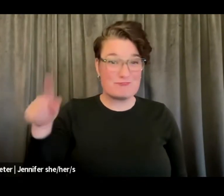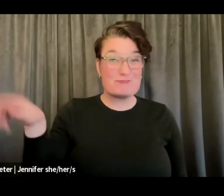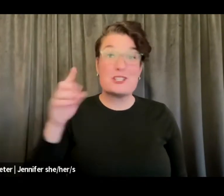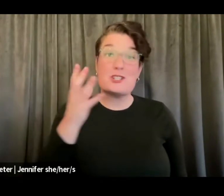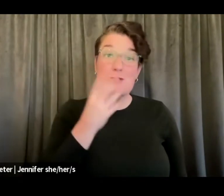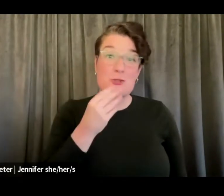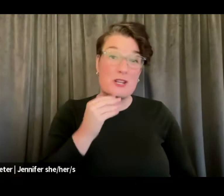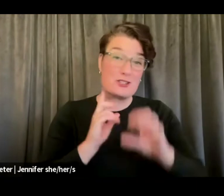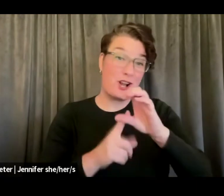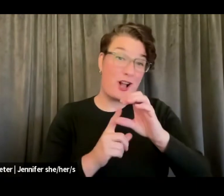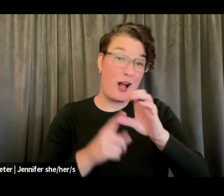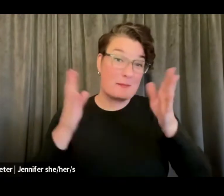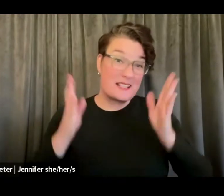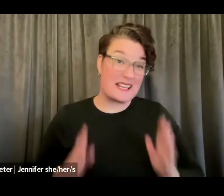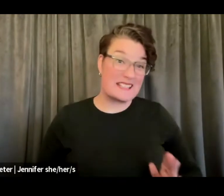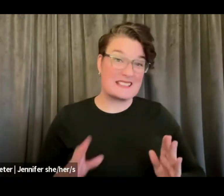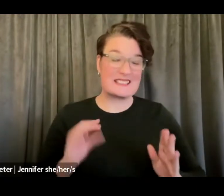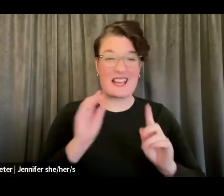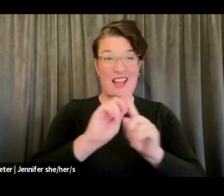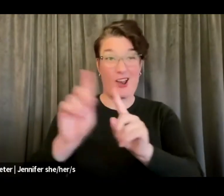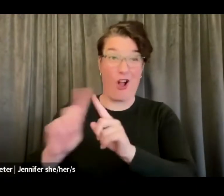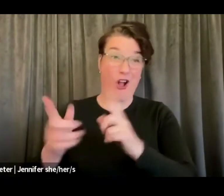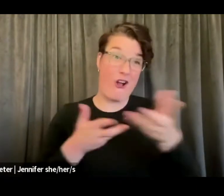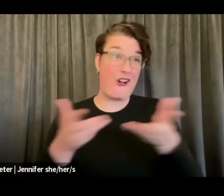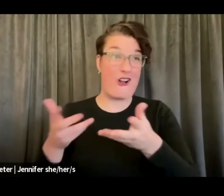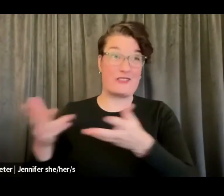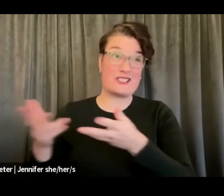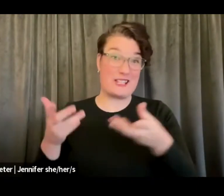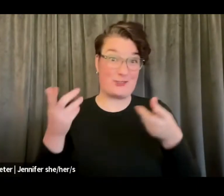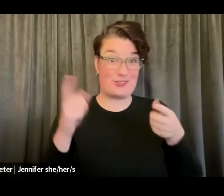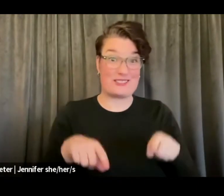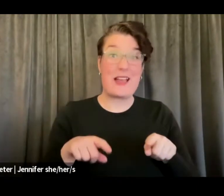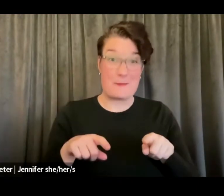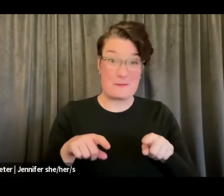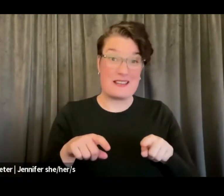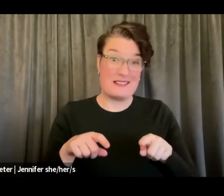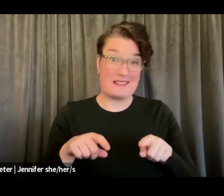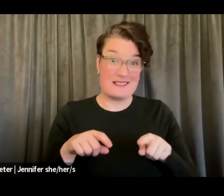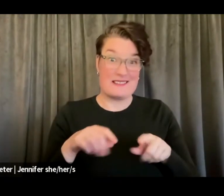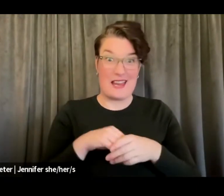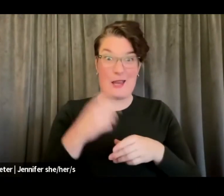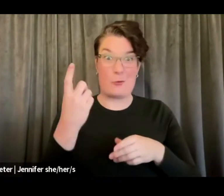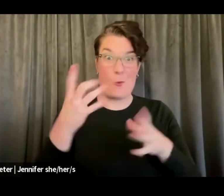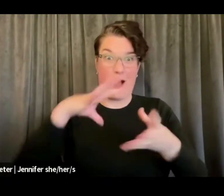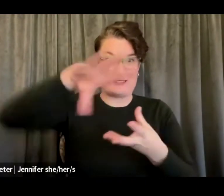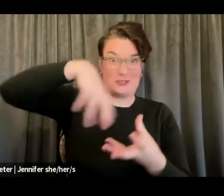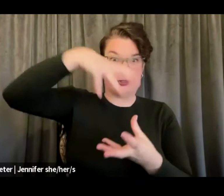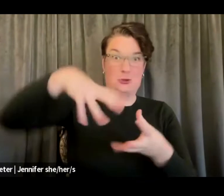Jewish communists and all of all conversations happening in one soup together.